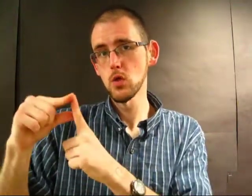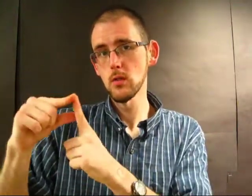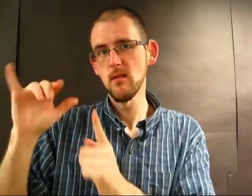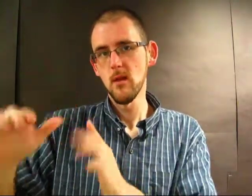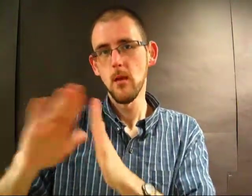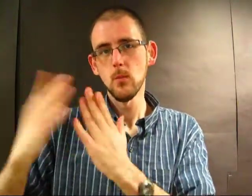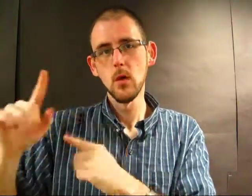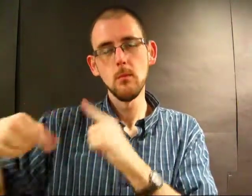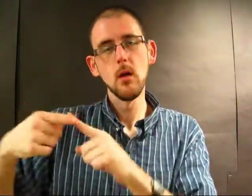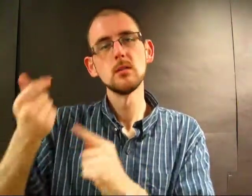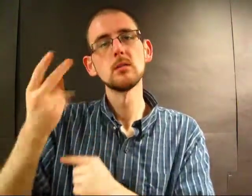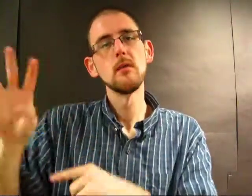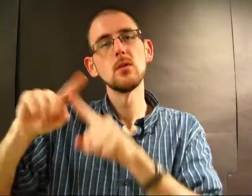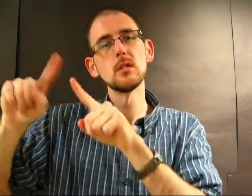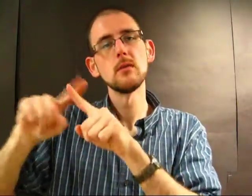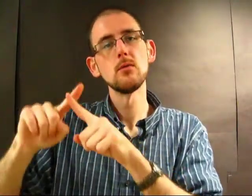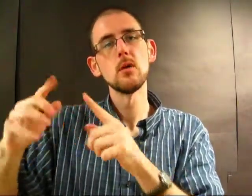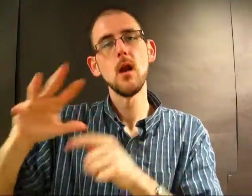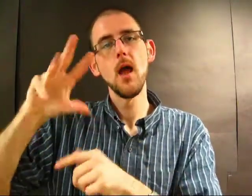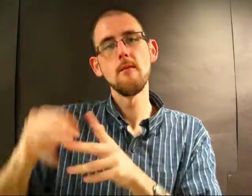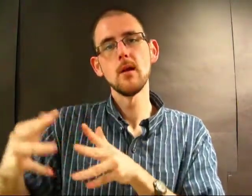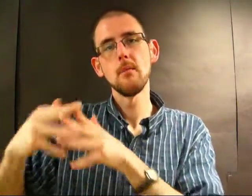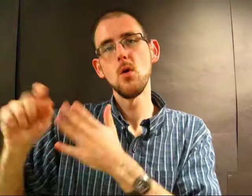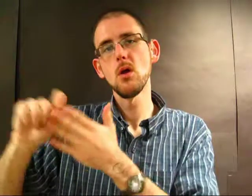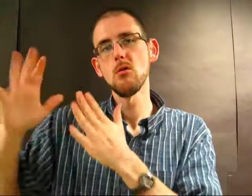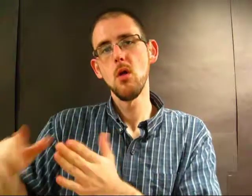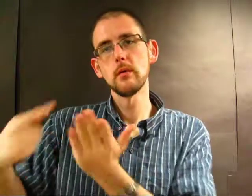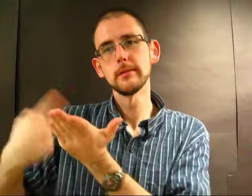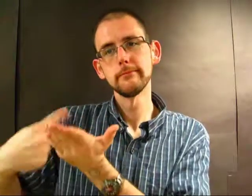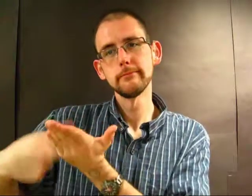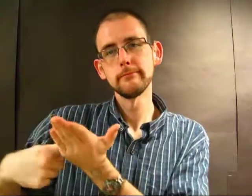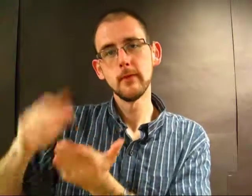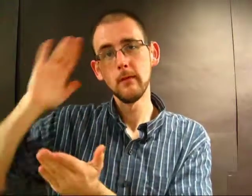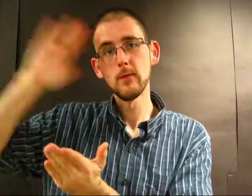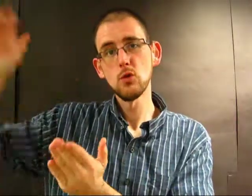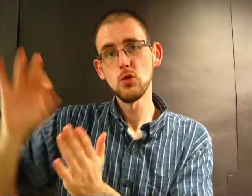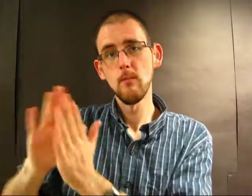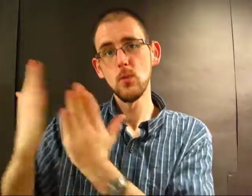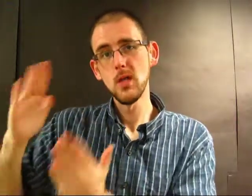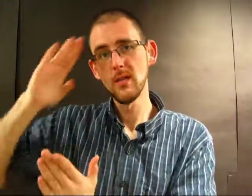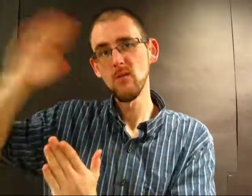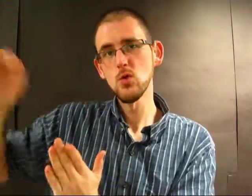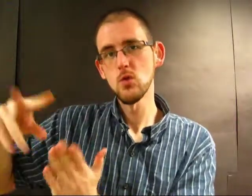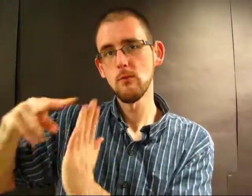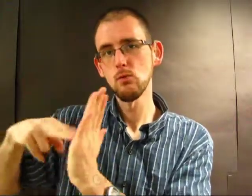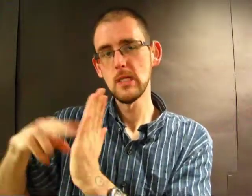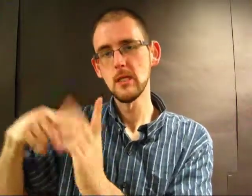Remember, "The Word" had several different African-American authors discussing the future of the book and of reading.